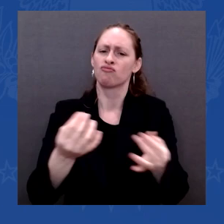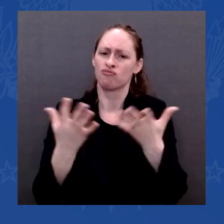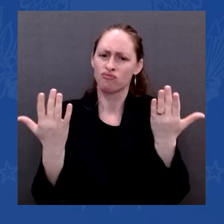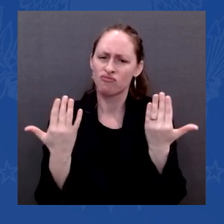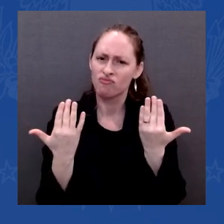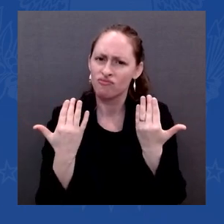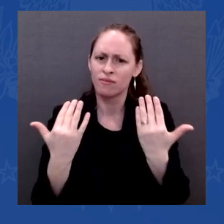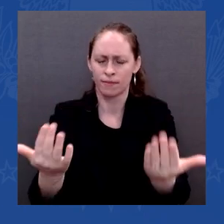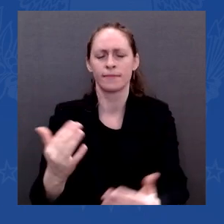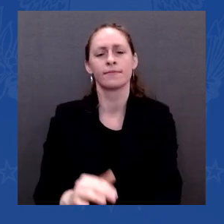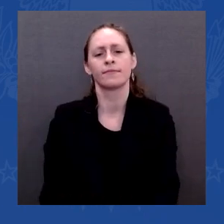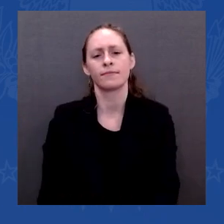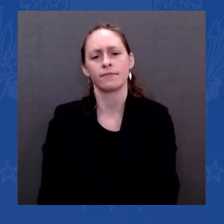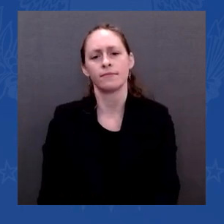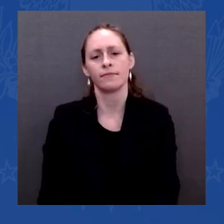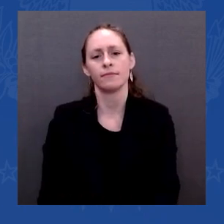around the people who make communities run.